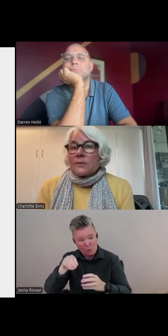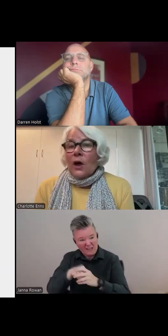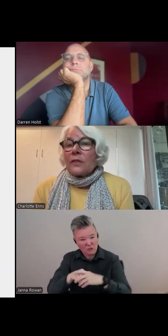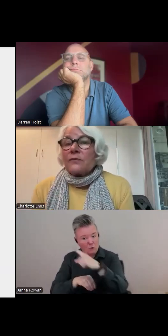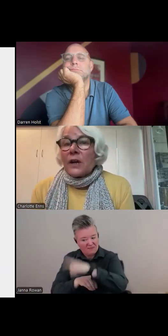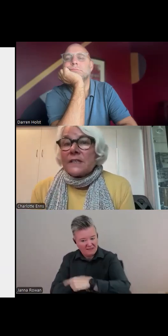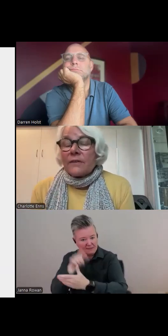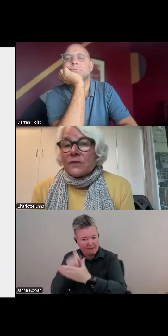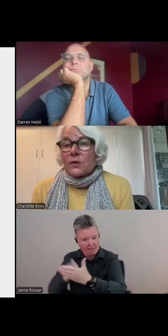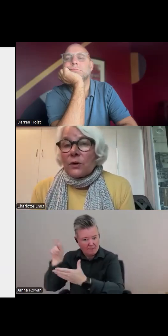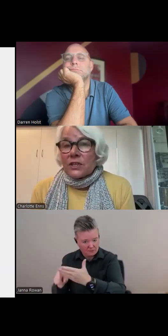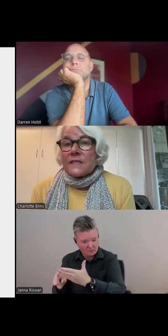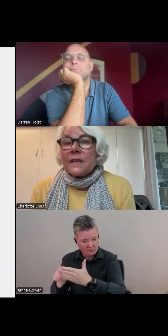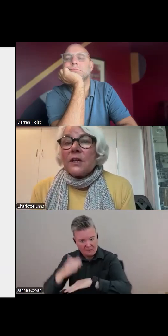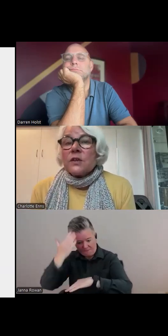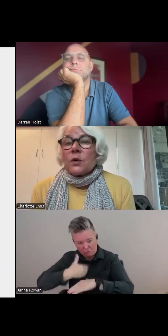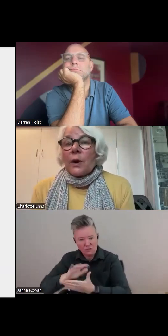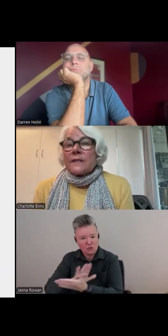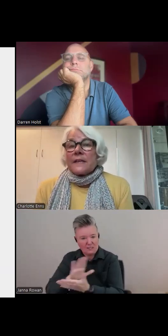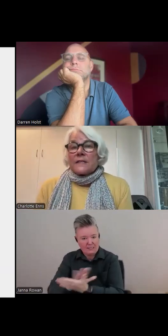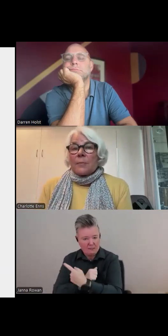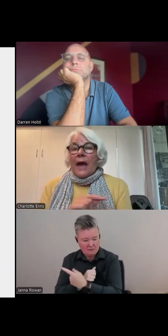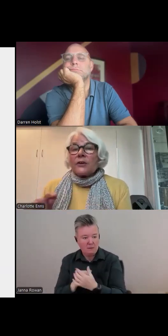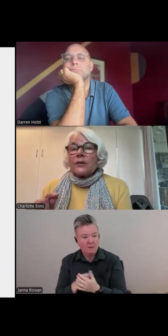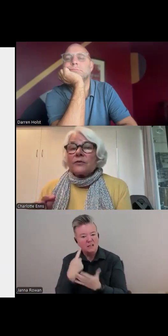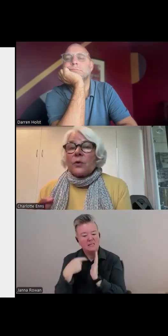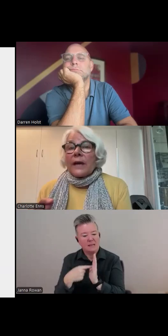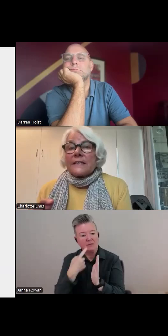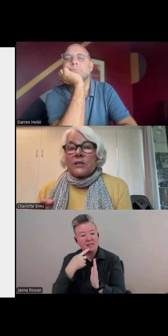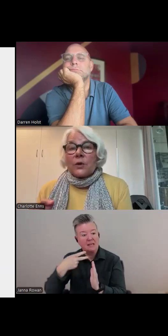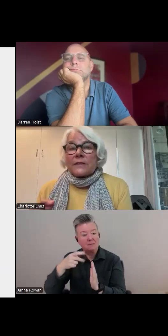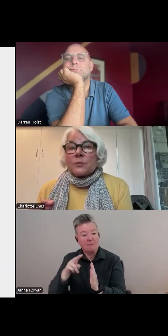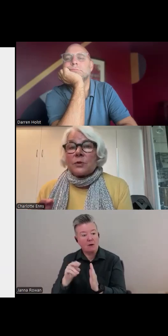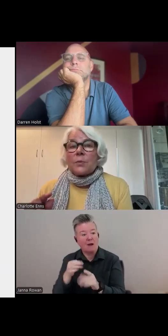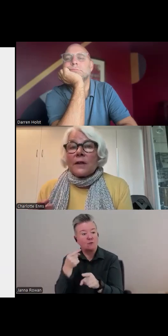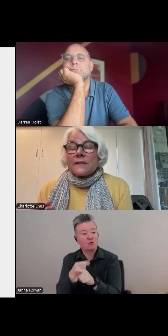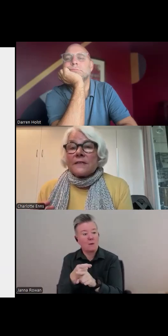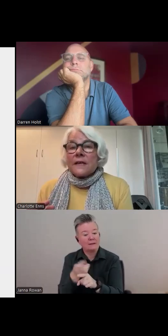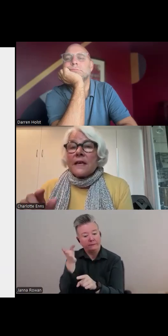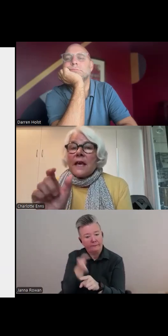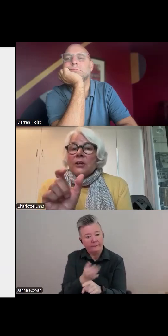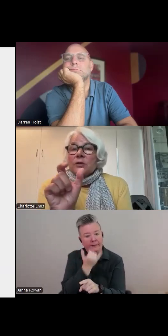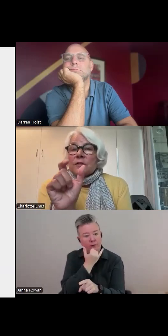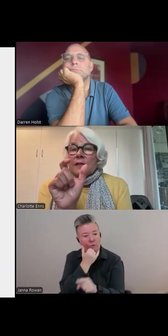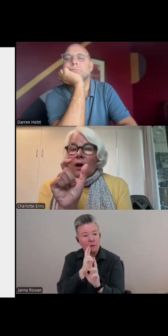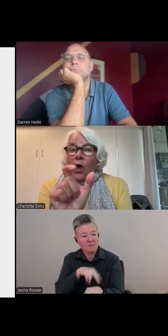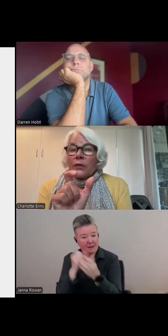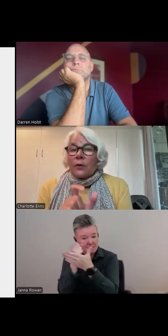into these columns on the front of the score sheet. So where it says the pattern of correct/incorrect responses,